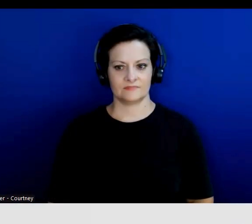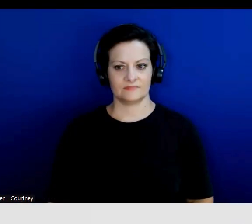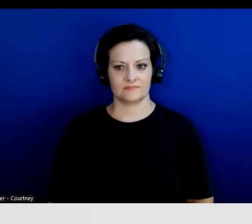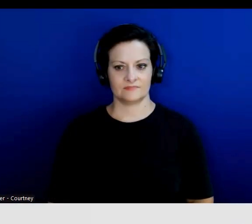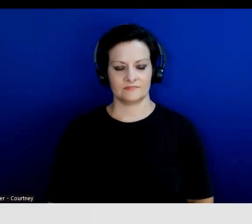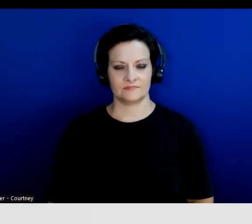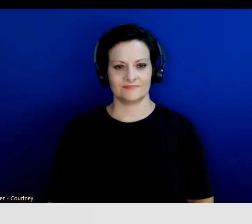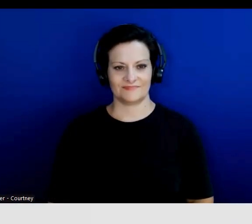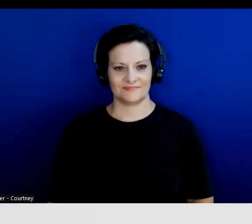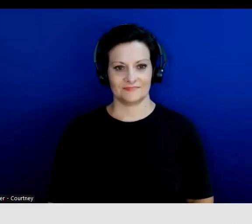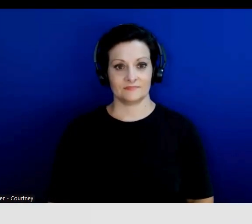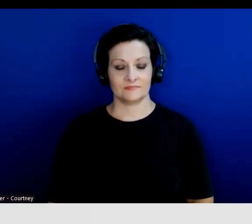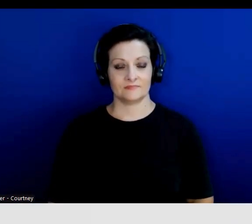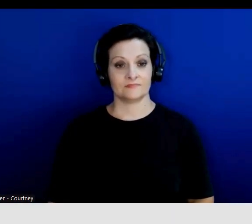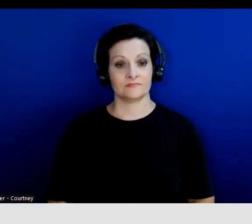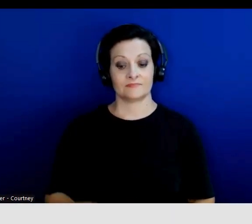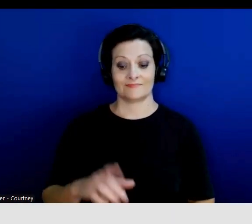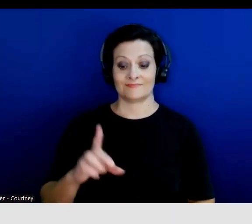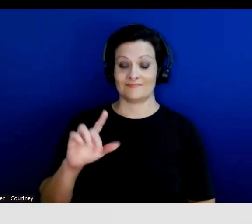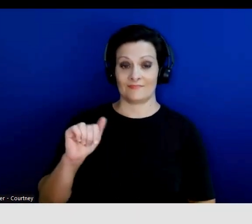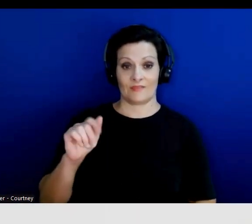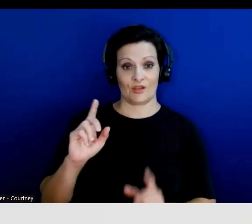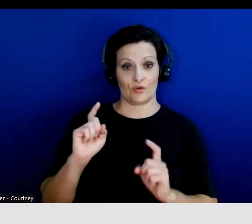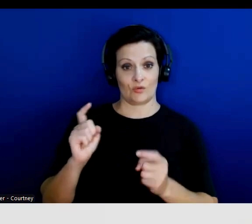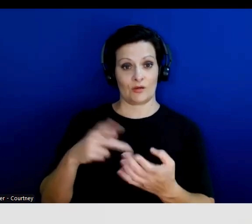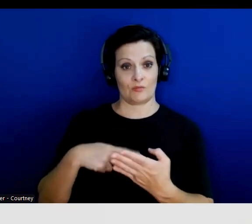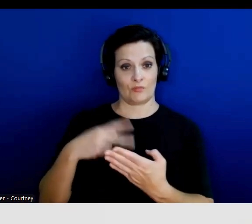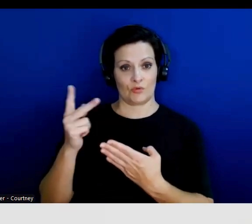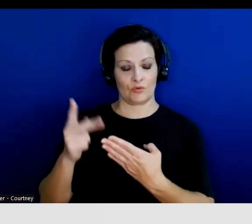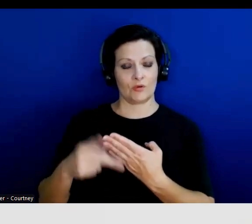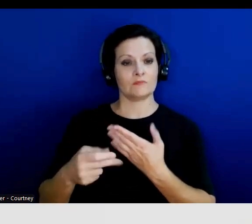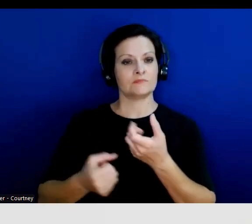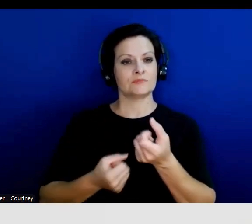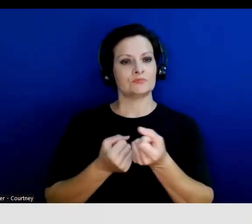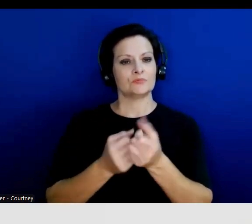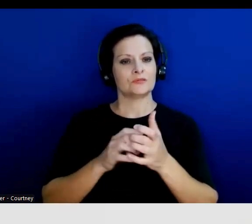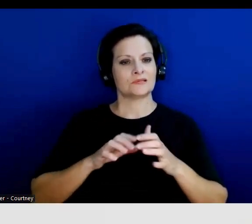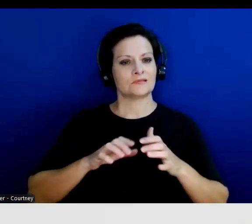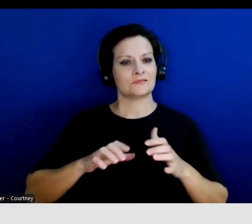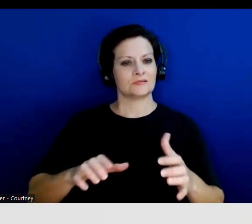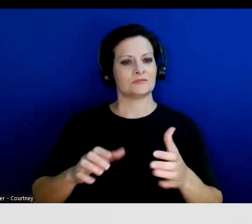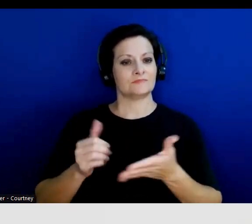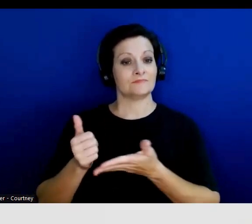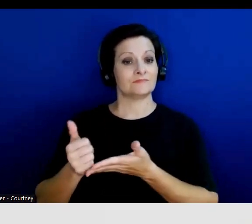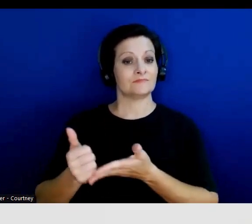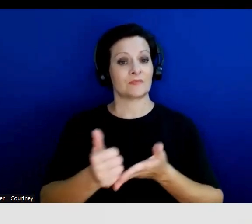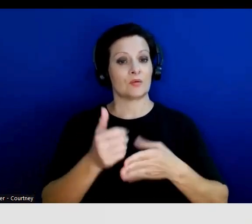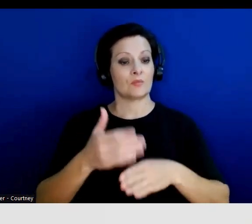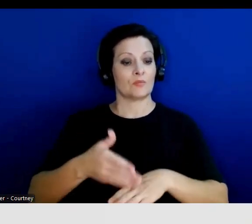The Disability Grant Program funds activities that improve accessibility,